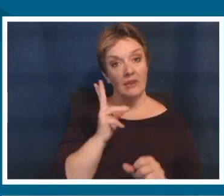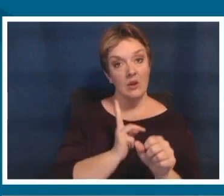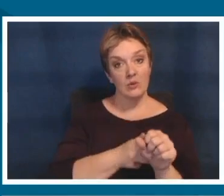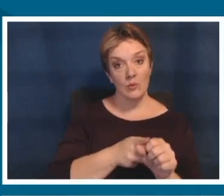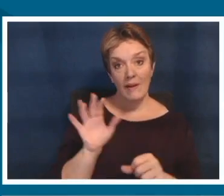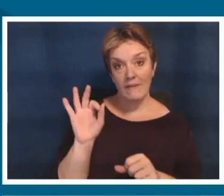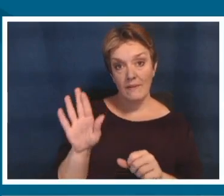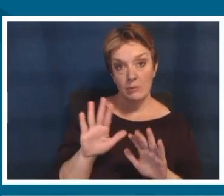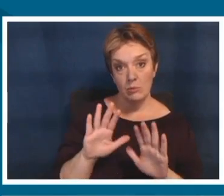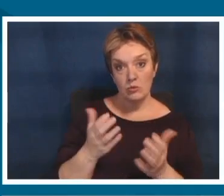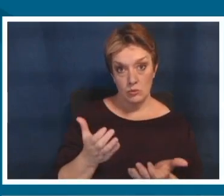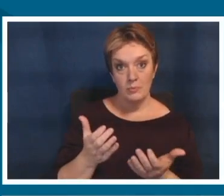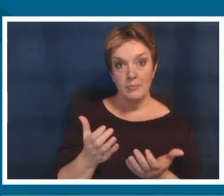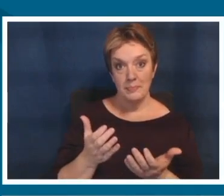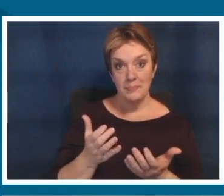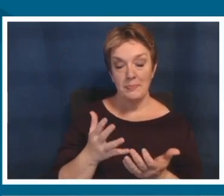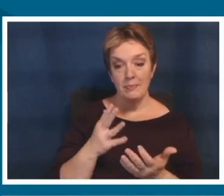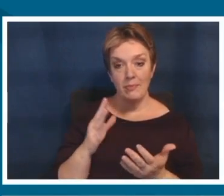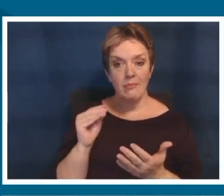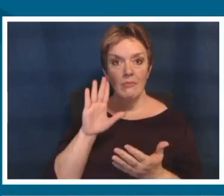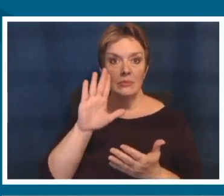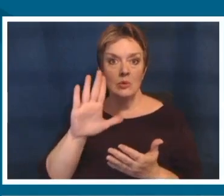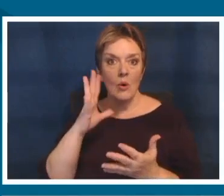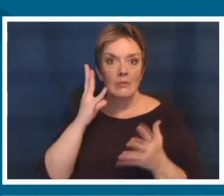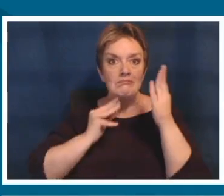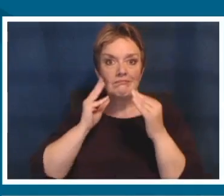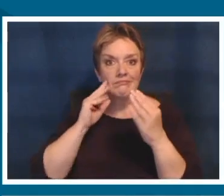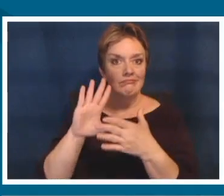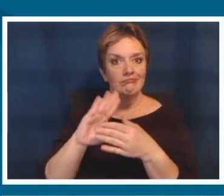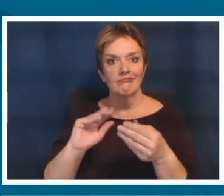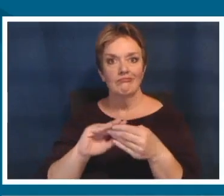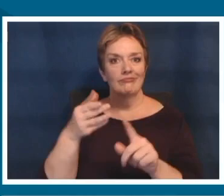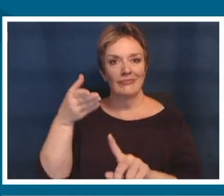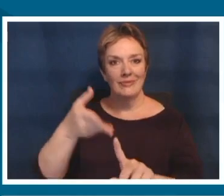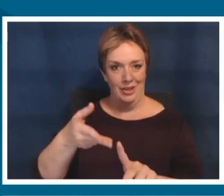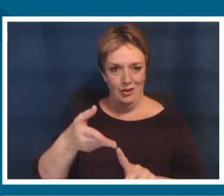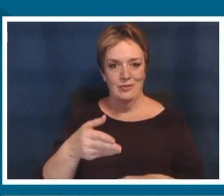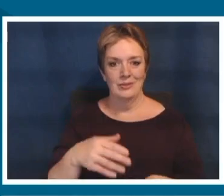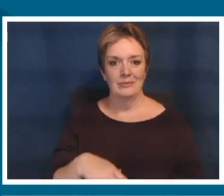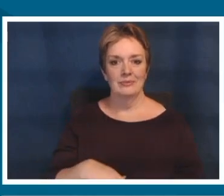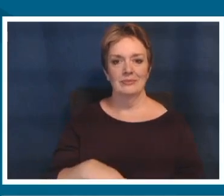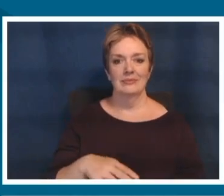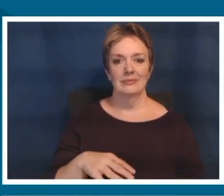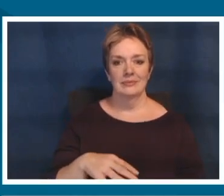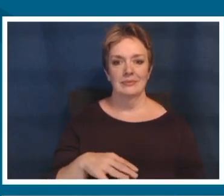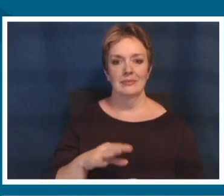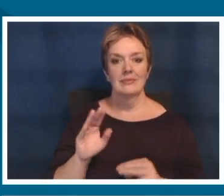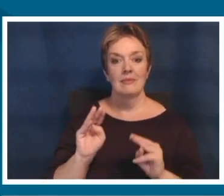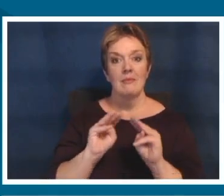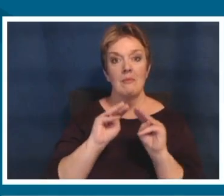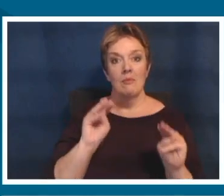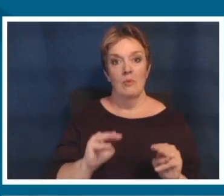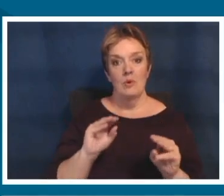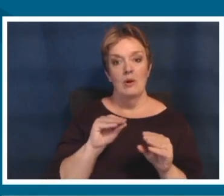share your examples on museum in the streets facebook group i should make